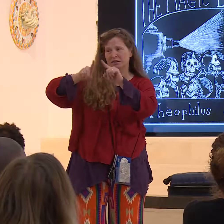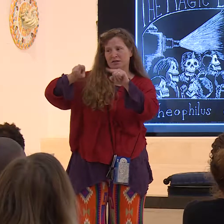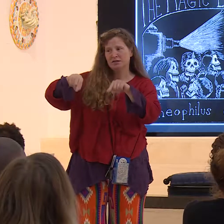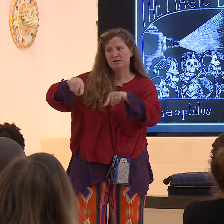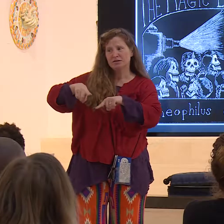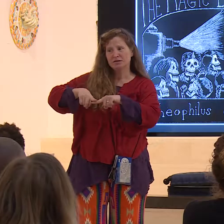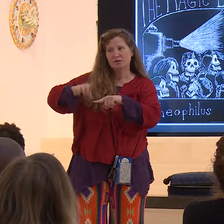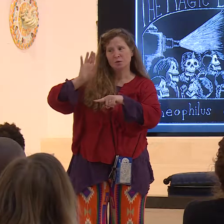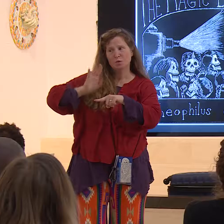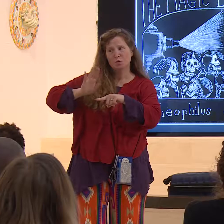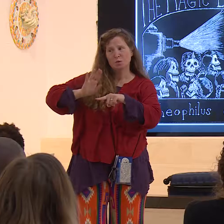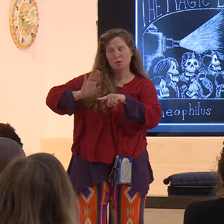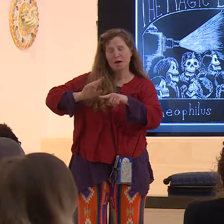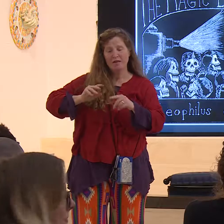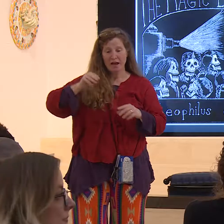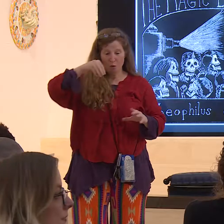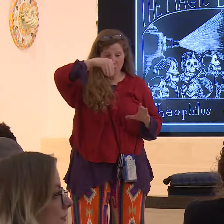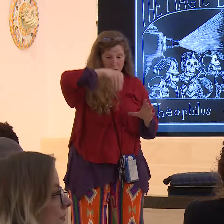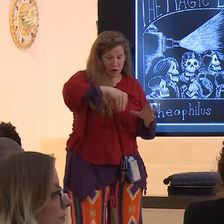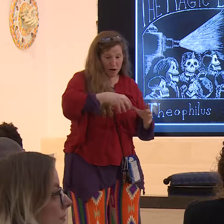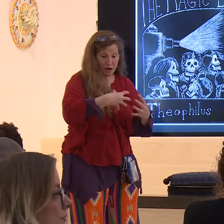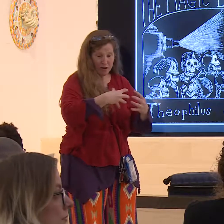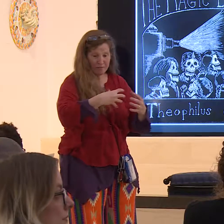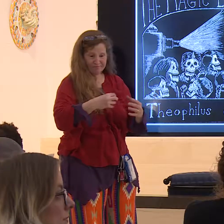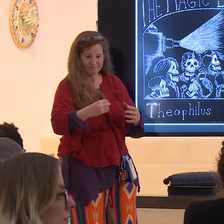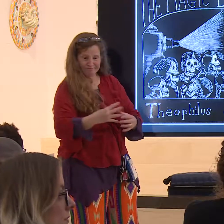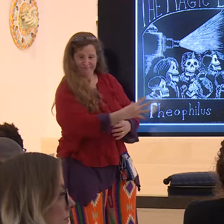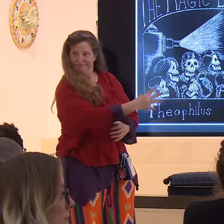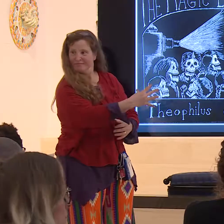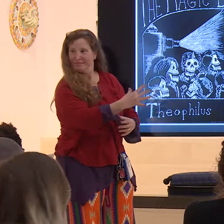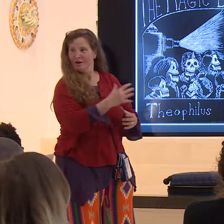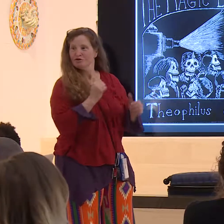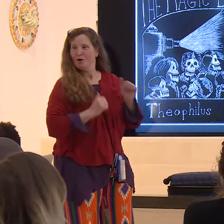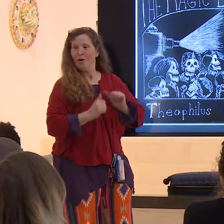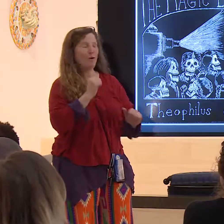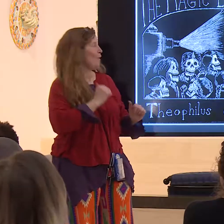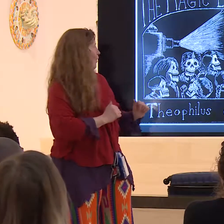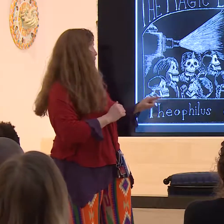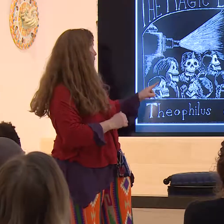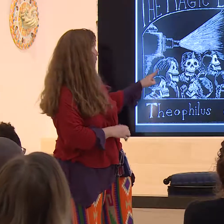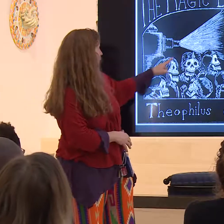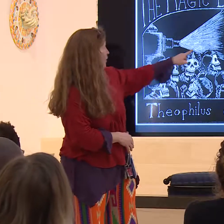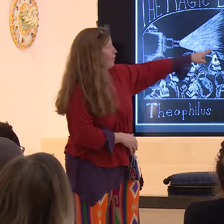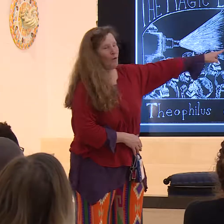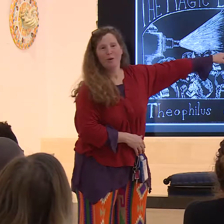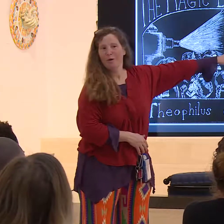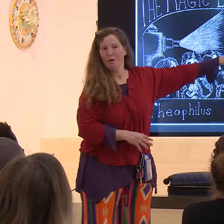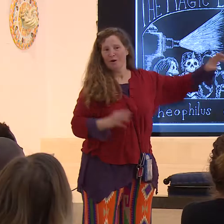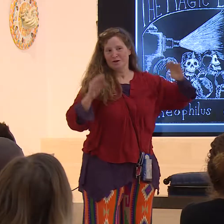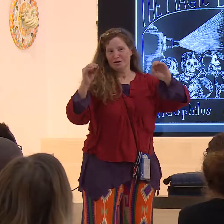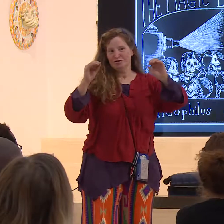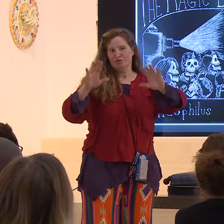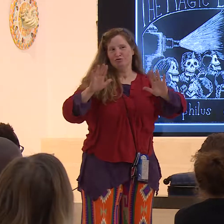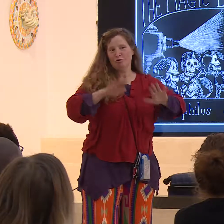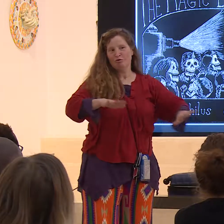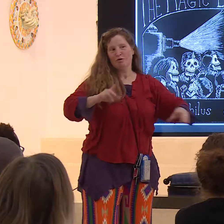A long time ago, film was used with glass plates, and they would have different shows